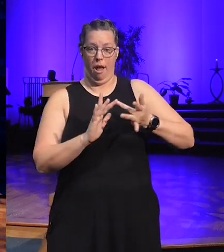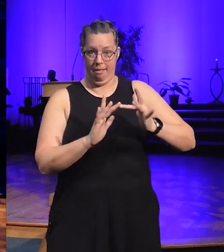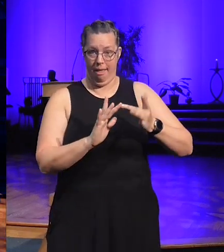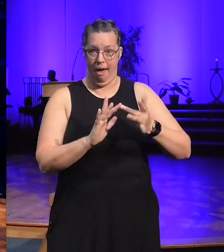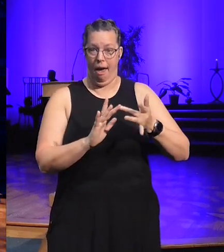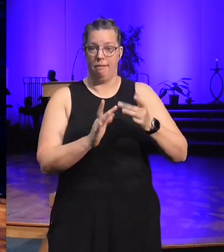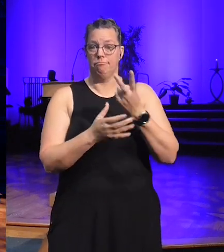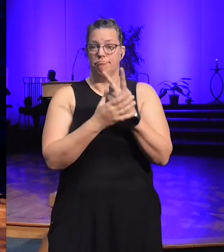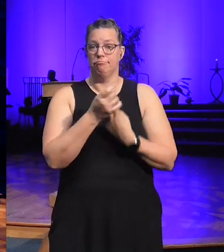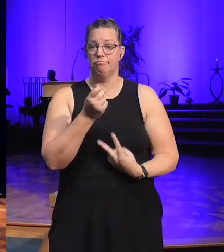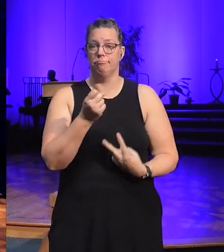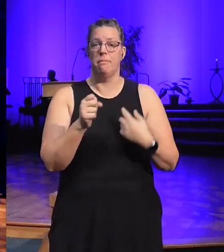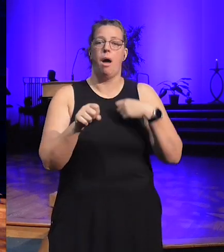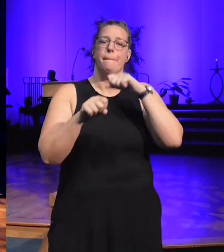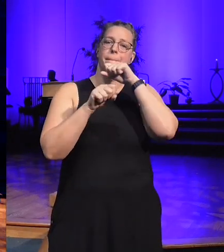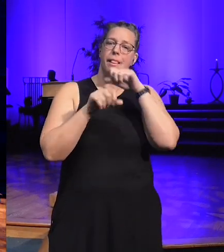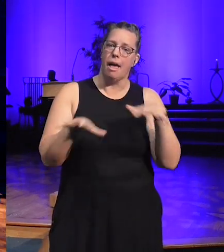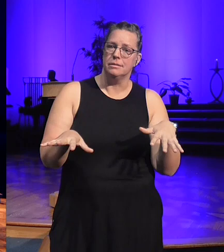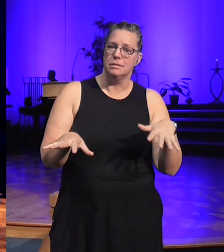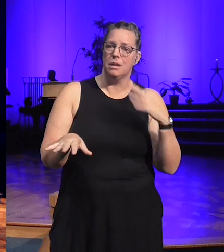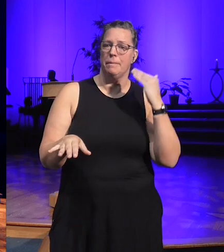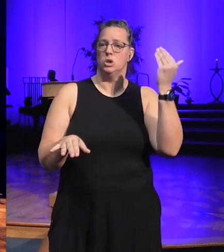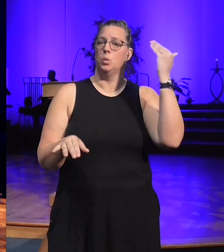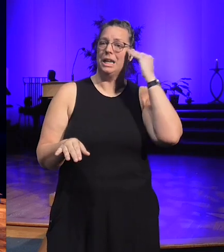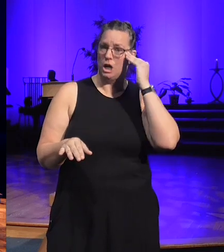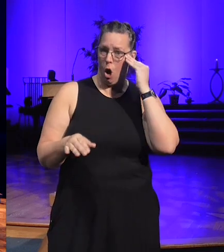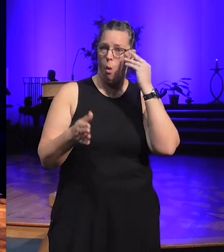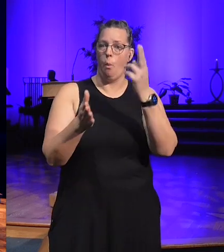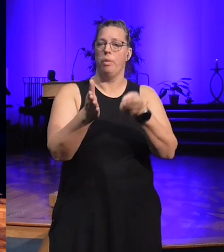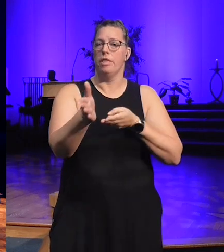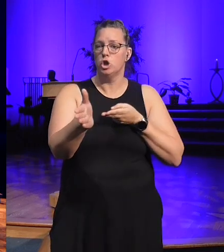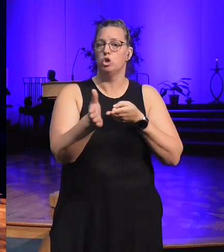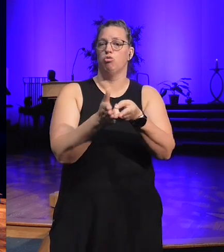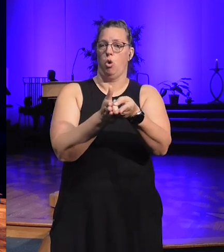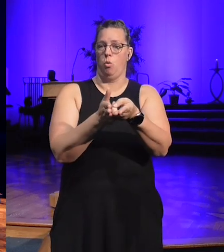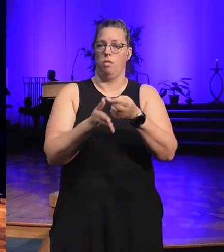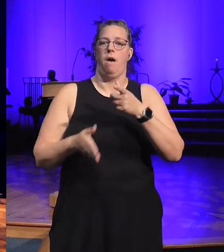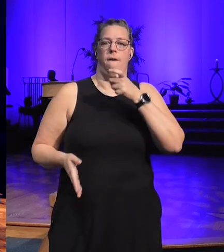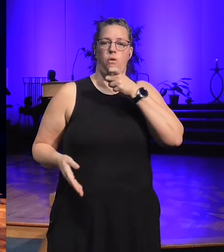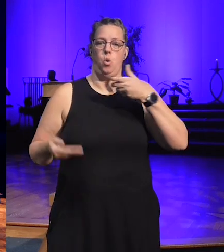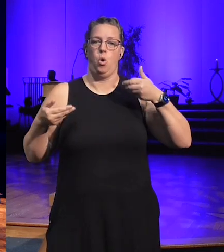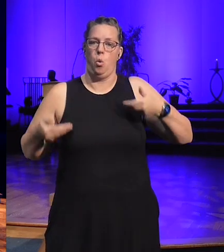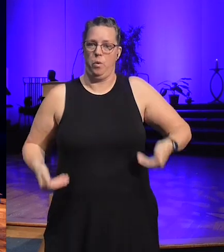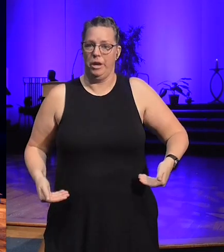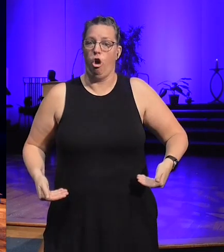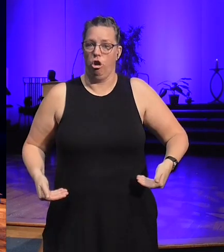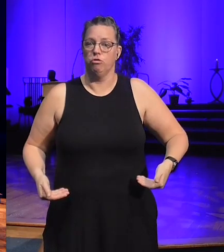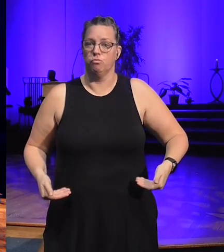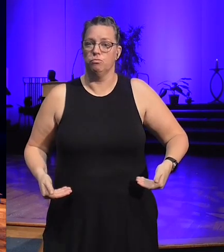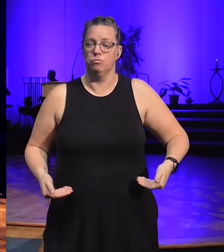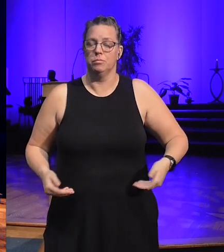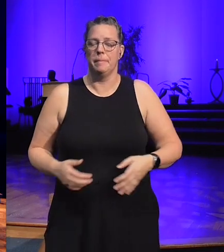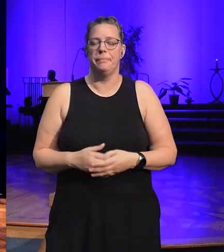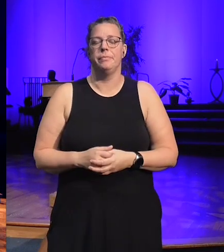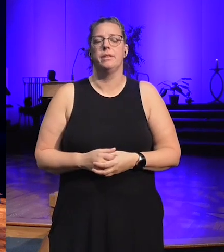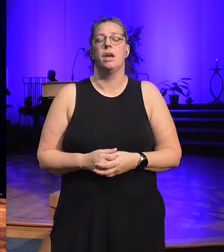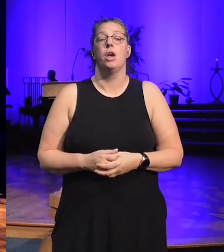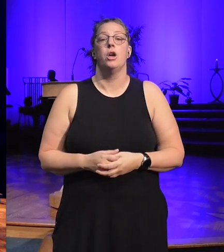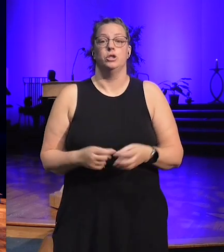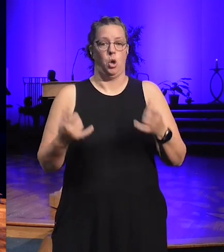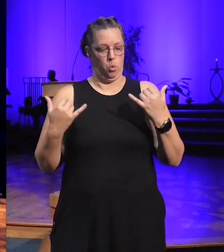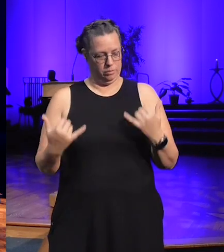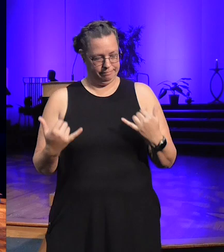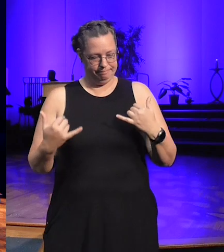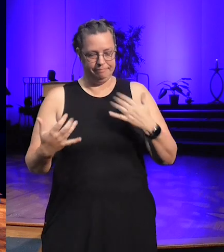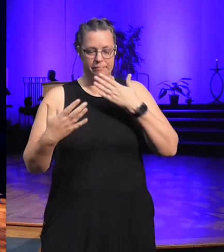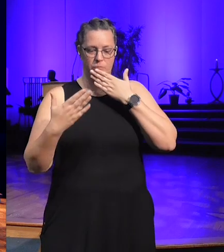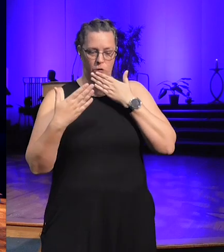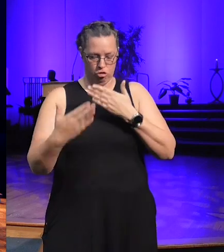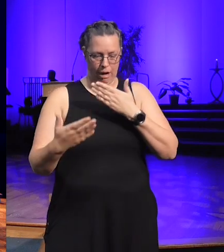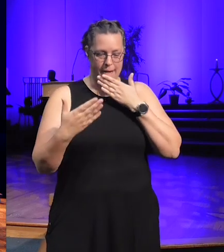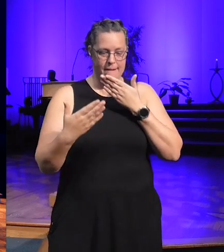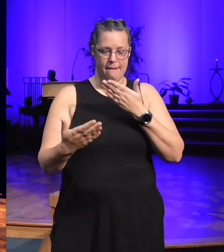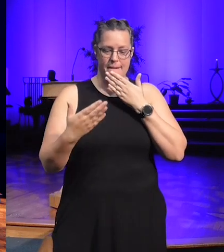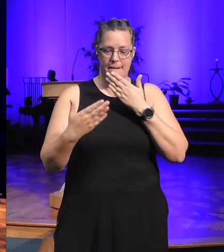way by knowing the truth of who we are and so it is with great gratitude that I give thanks